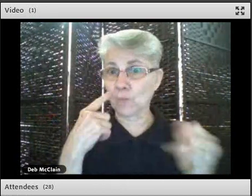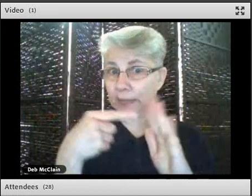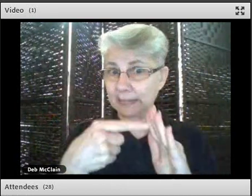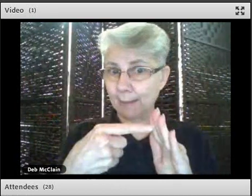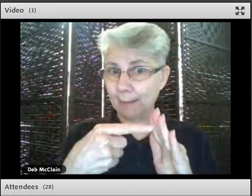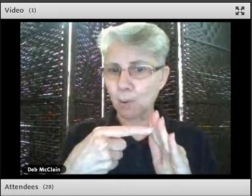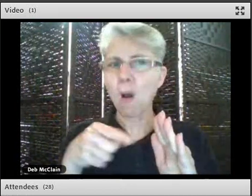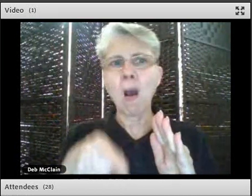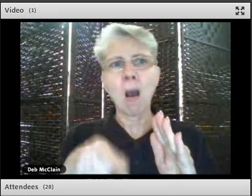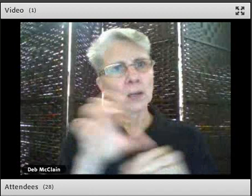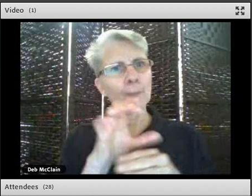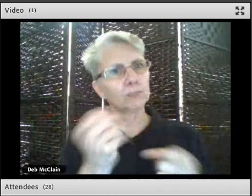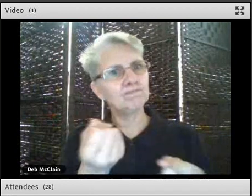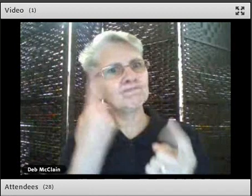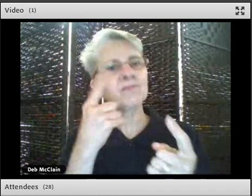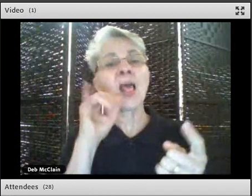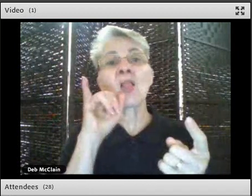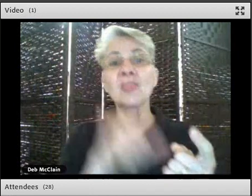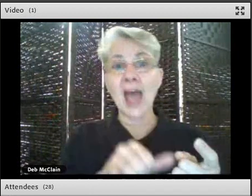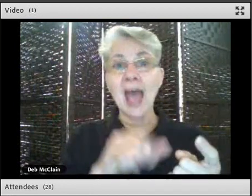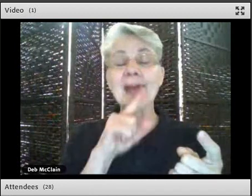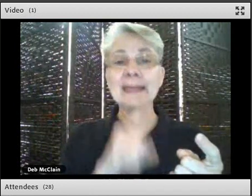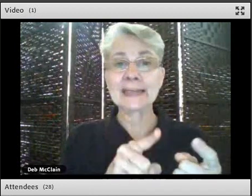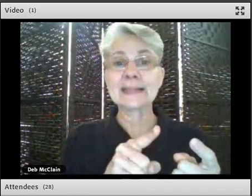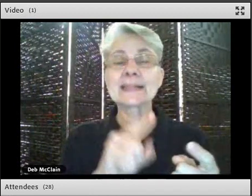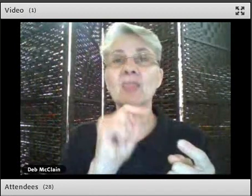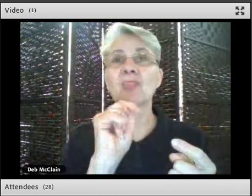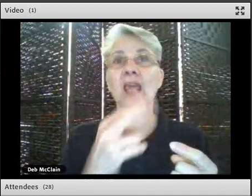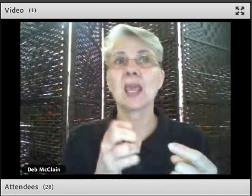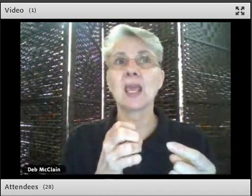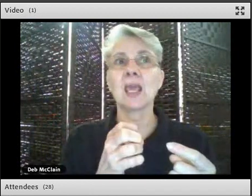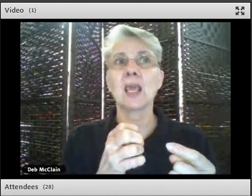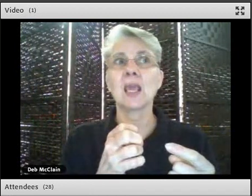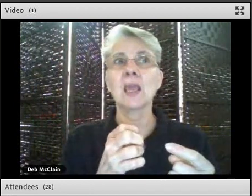in the 245 subfield A, and so I know I can connect these things